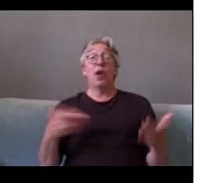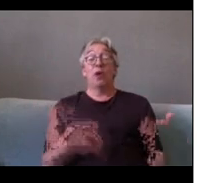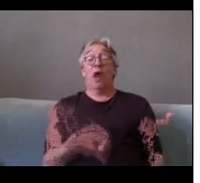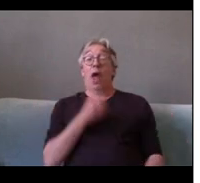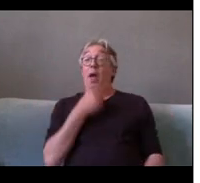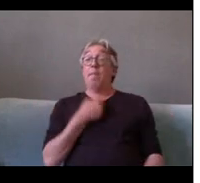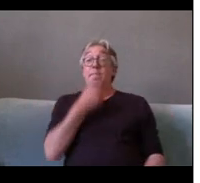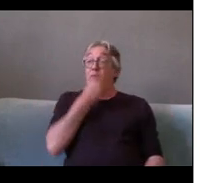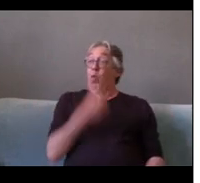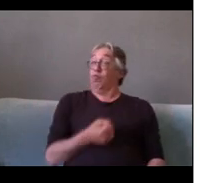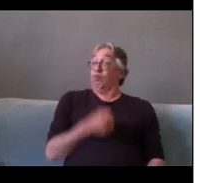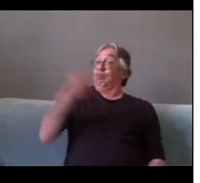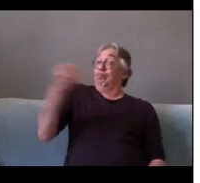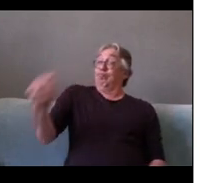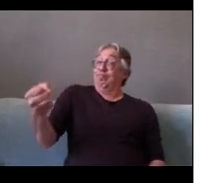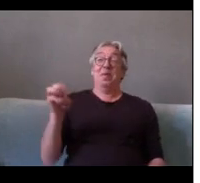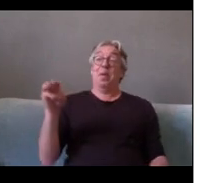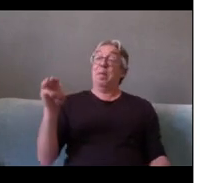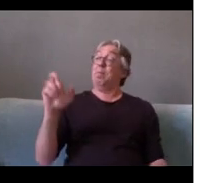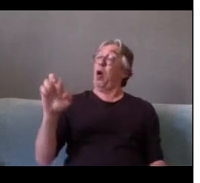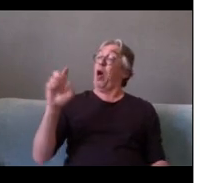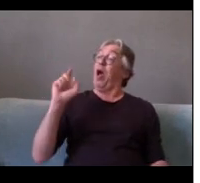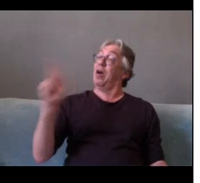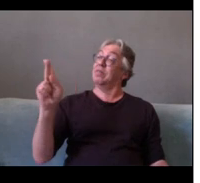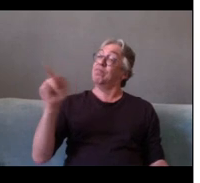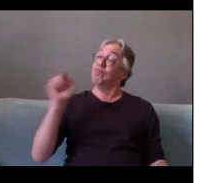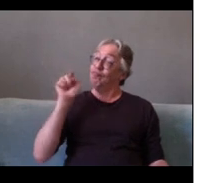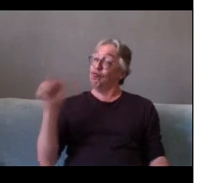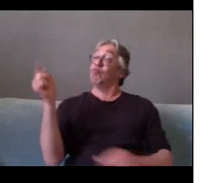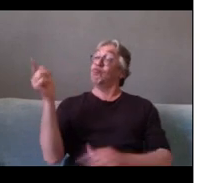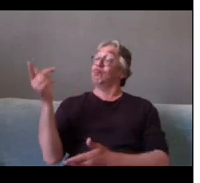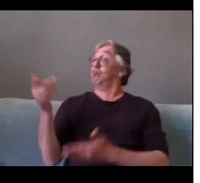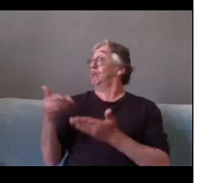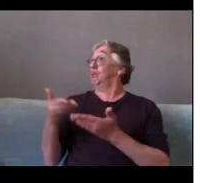to briefly introduce you to the topic. Mark?